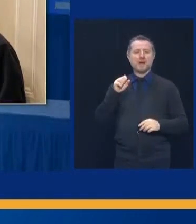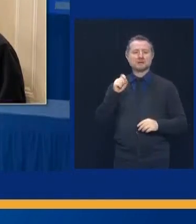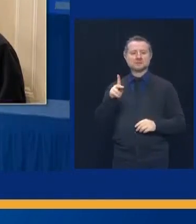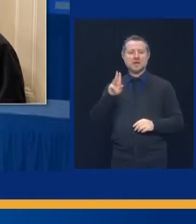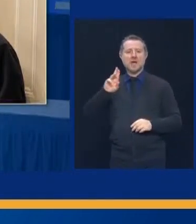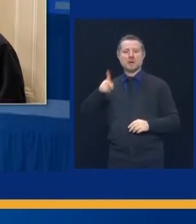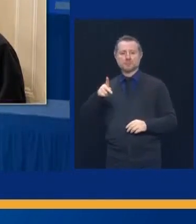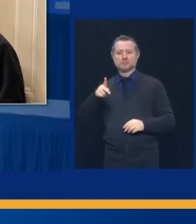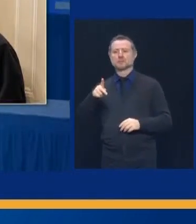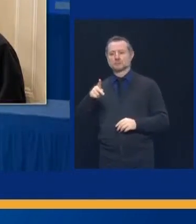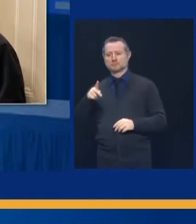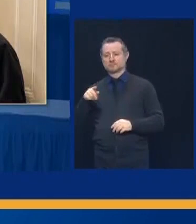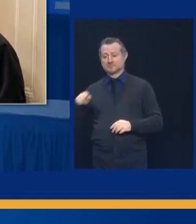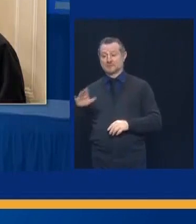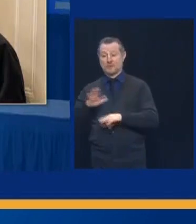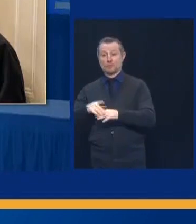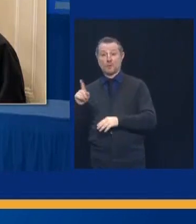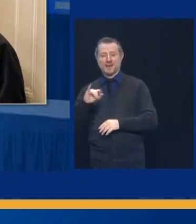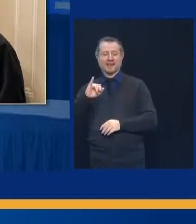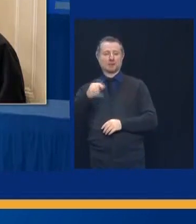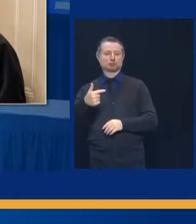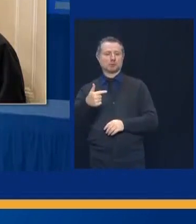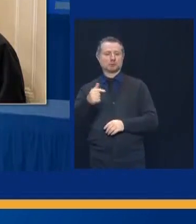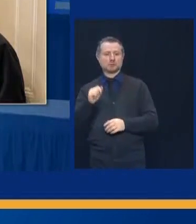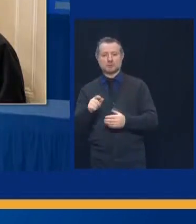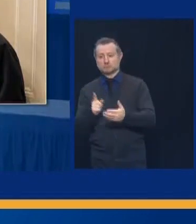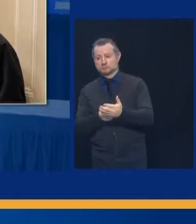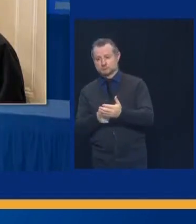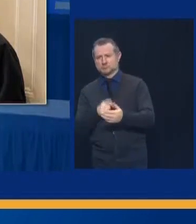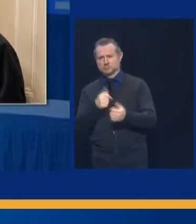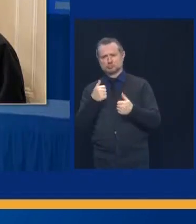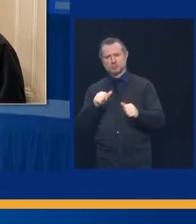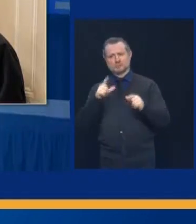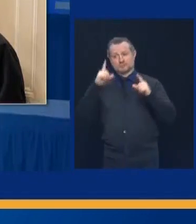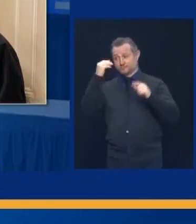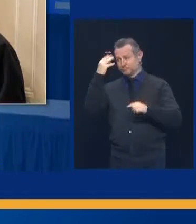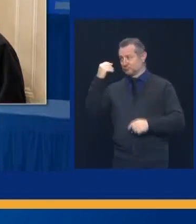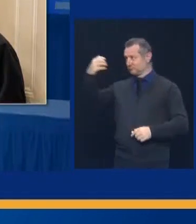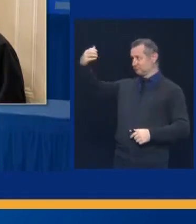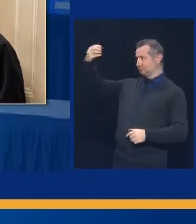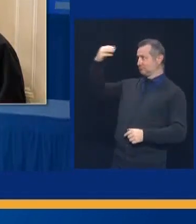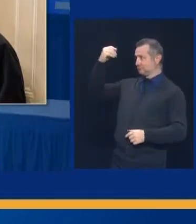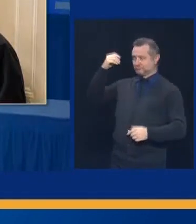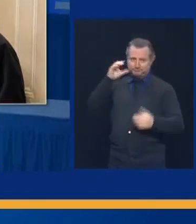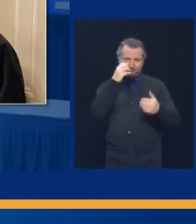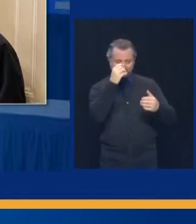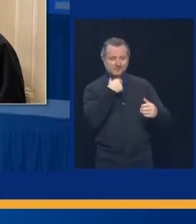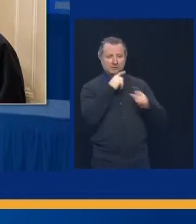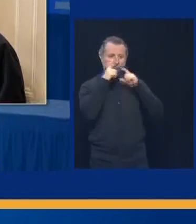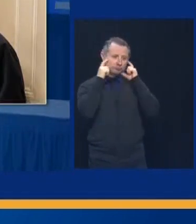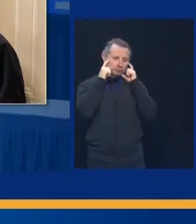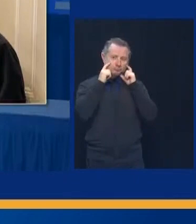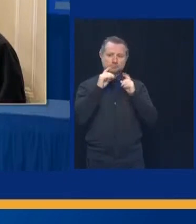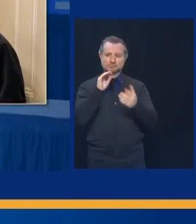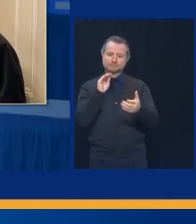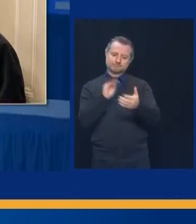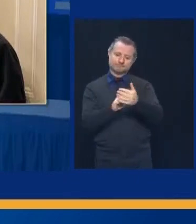IN THE SPOTLIGHT. WE'RE KICKING OFF THE MASK-UP CHALLENGE TODAY ON INSTAGRAM. w